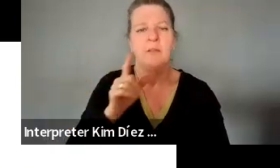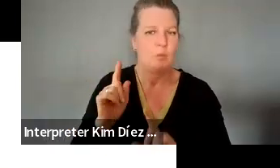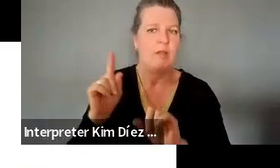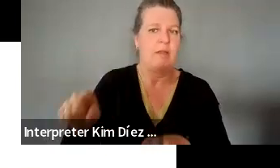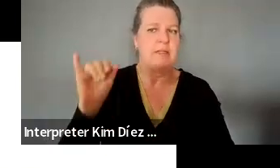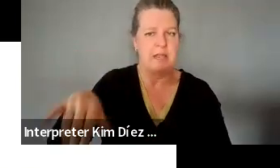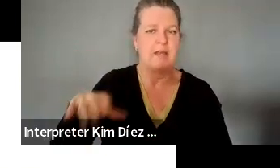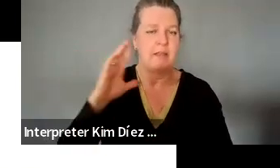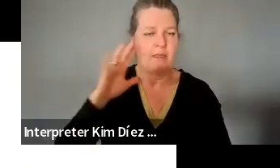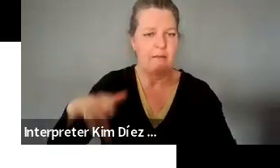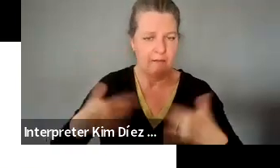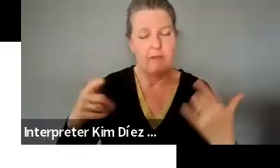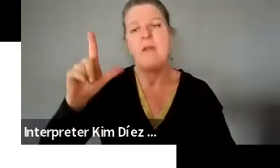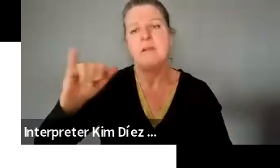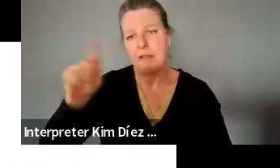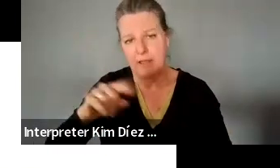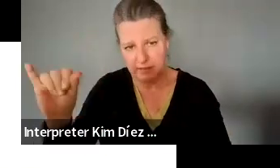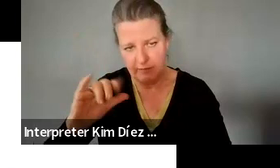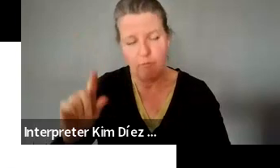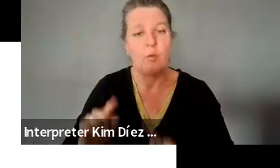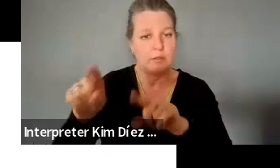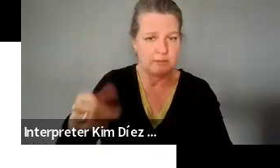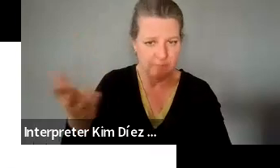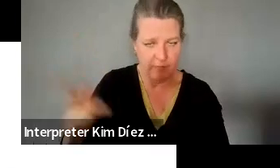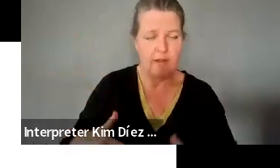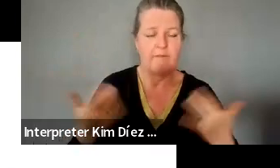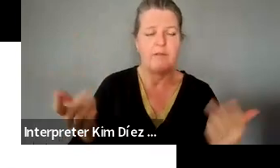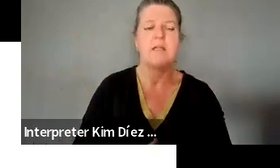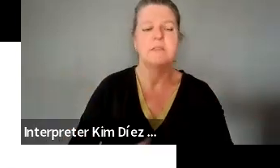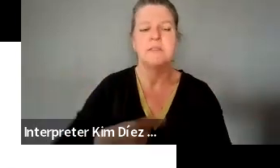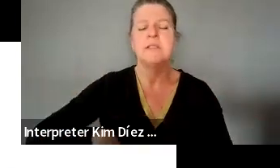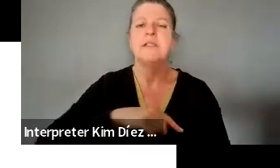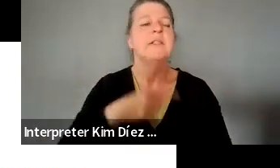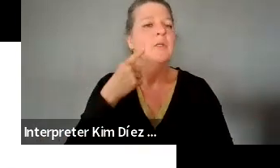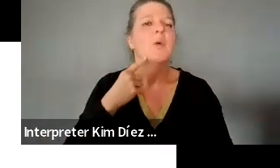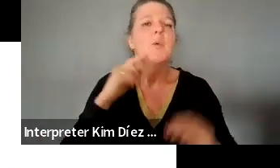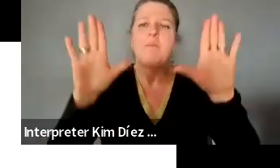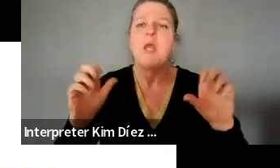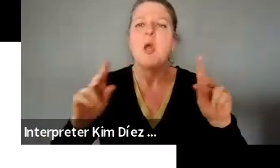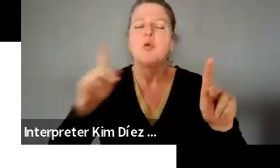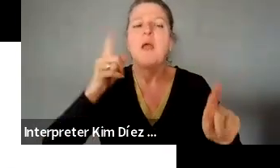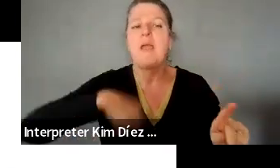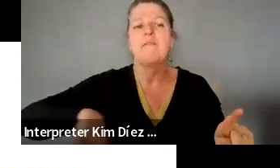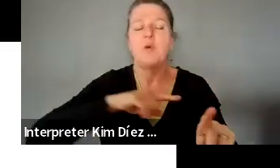Oh, and Liz, of course, is attending that event. And we thought it would be a great opportunity for us to get together for dinner.